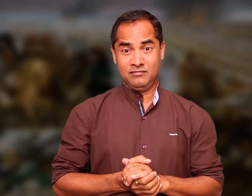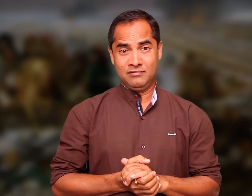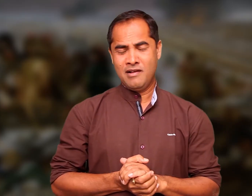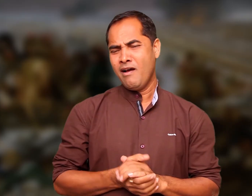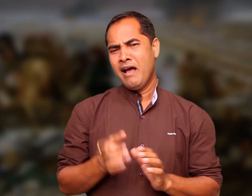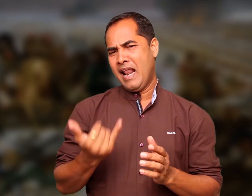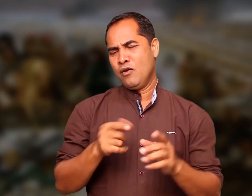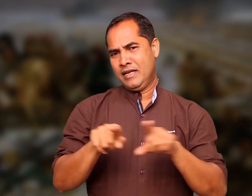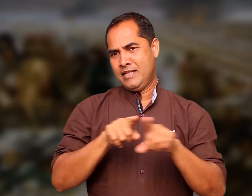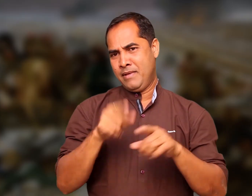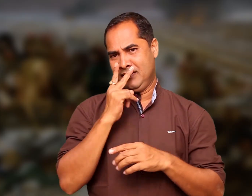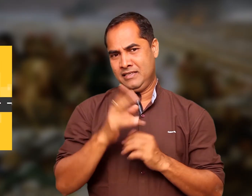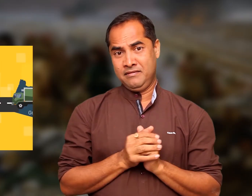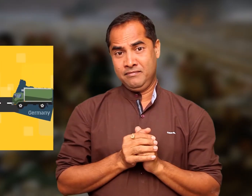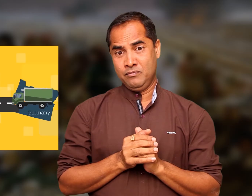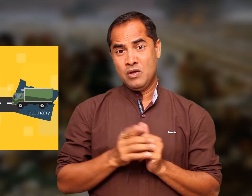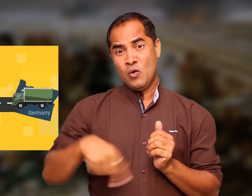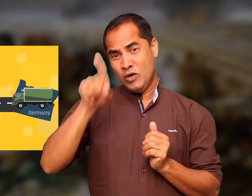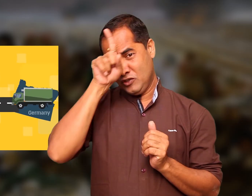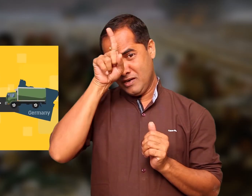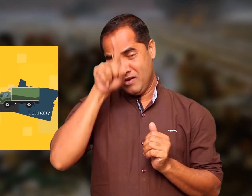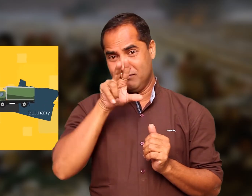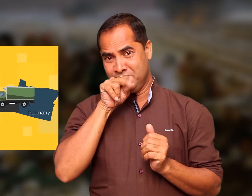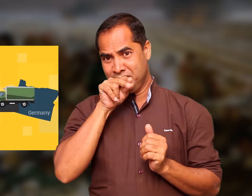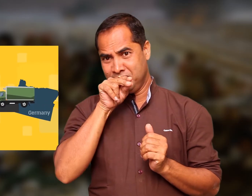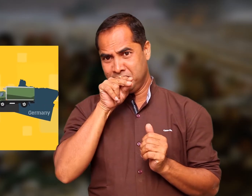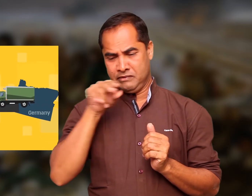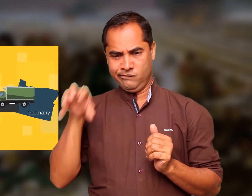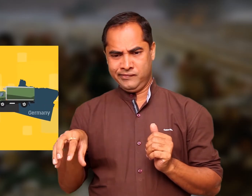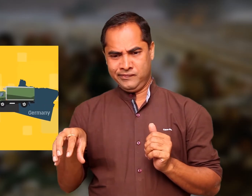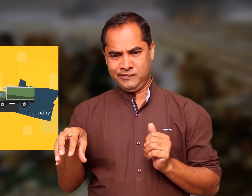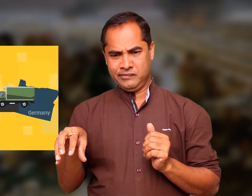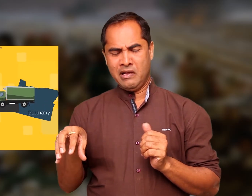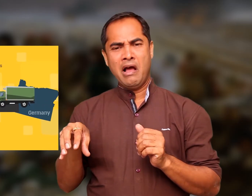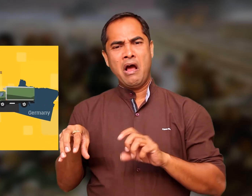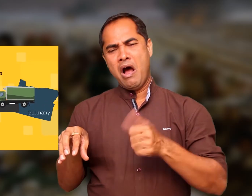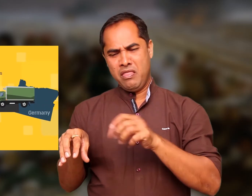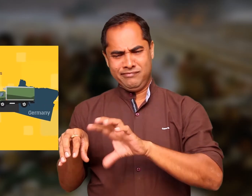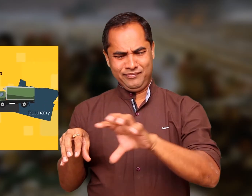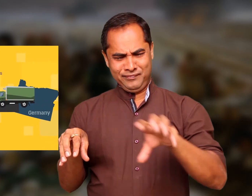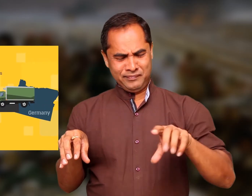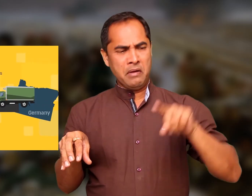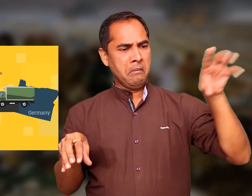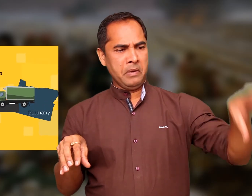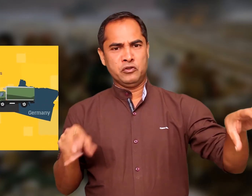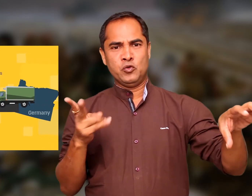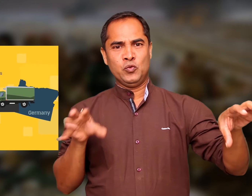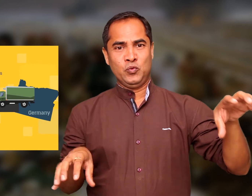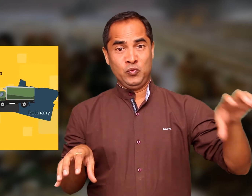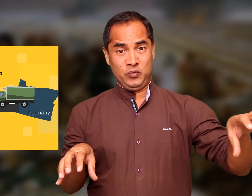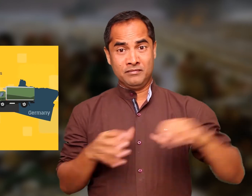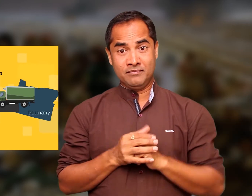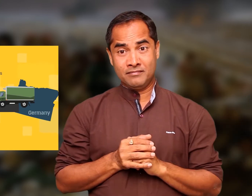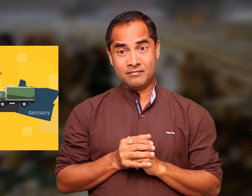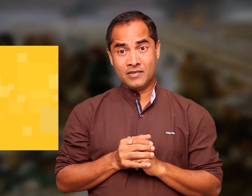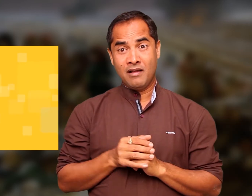liberalization. Let us take an example of German-speaking regions during that time.